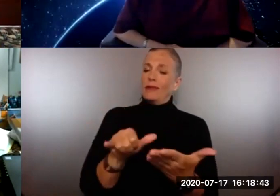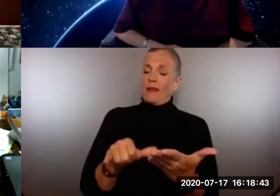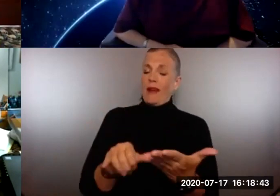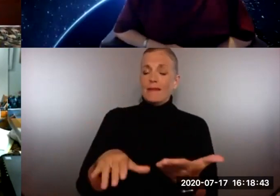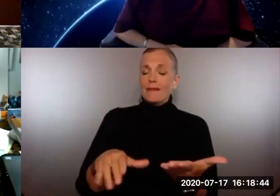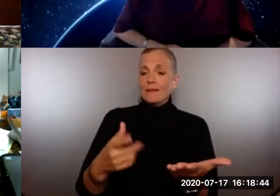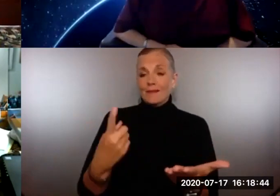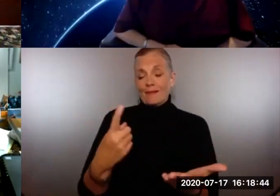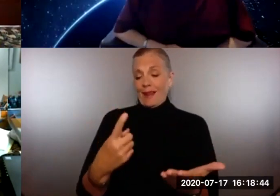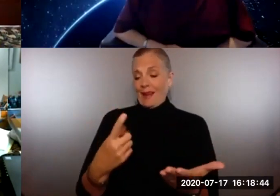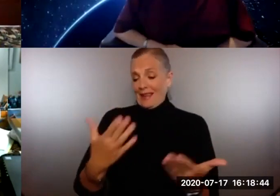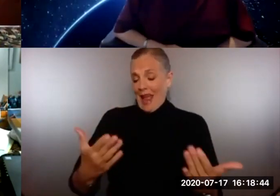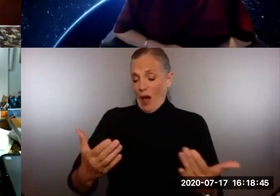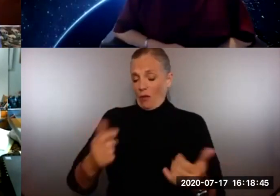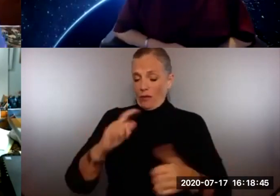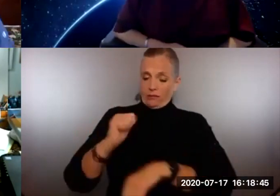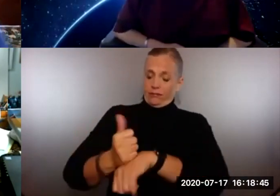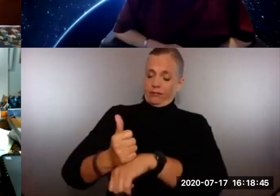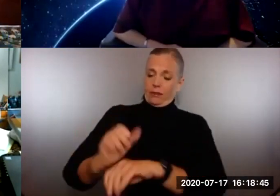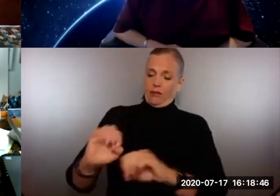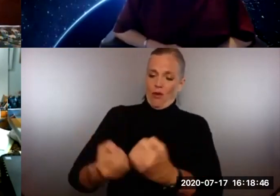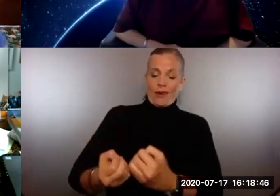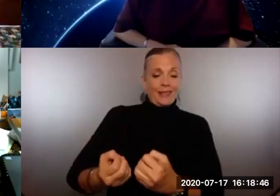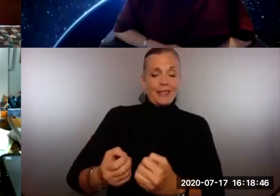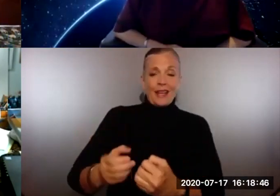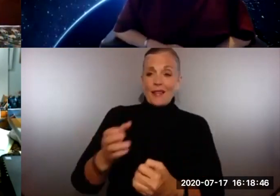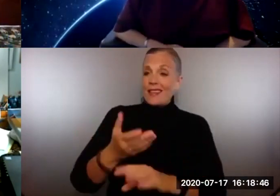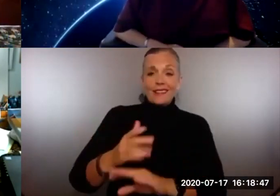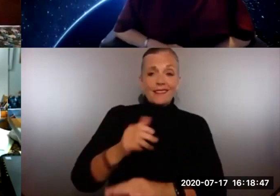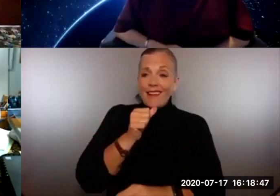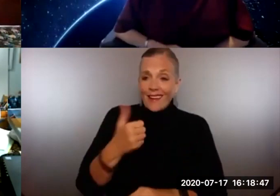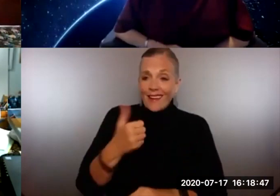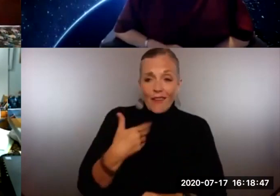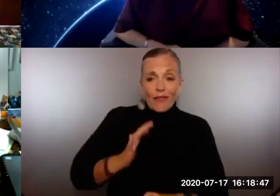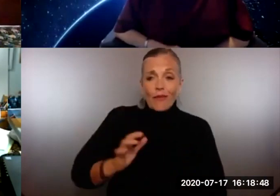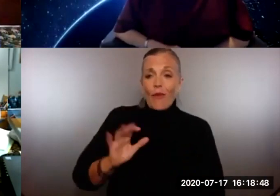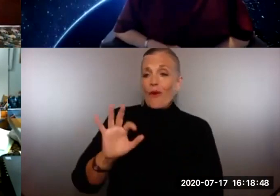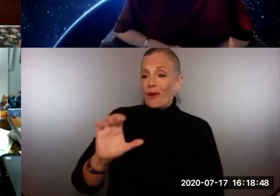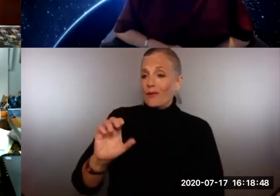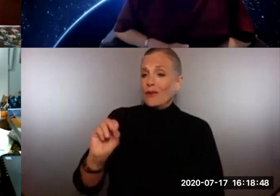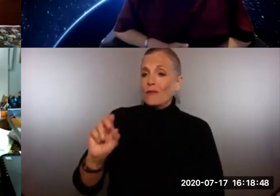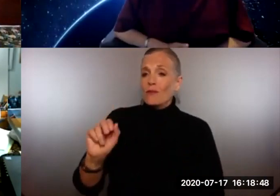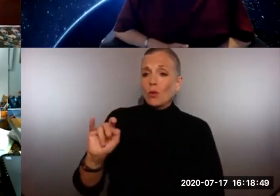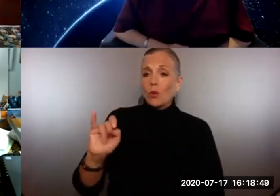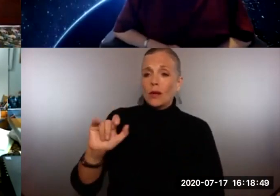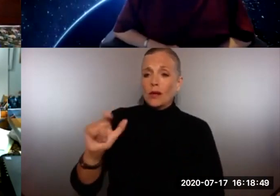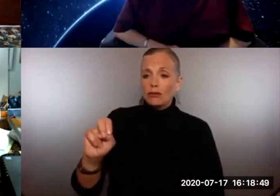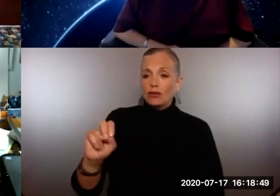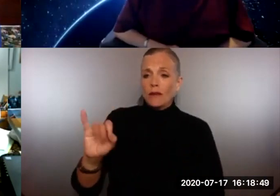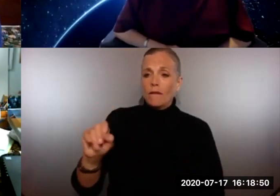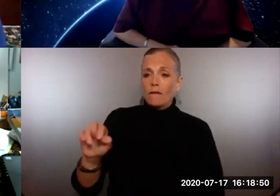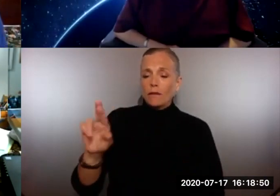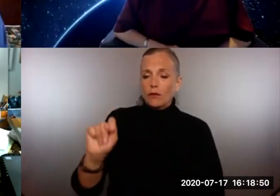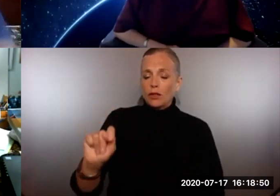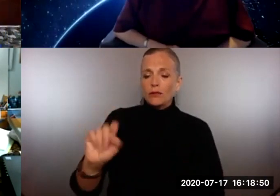which didn't exist before, is a great opportunity to be able to reach across the United